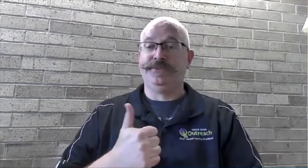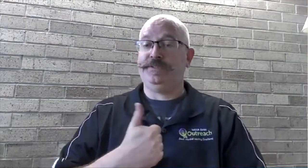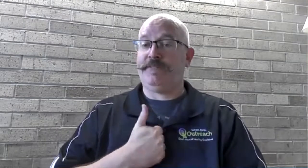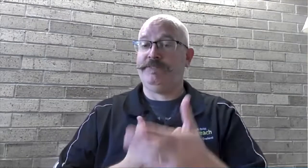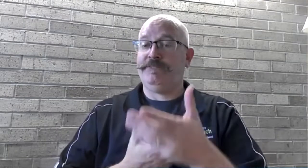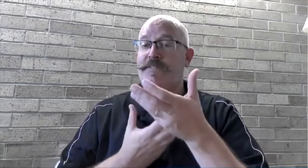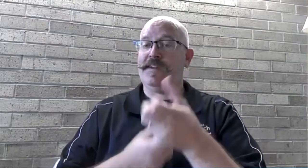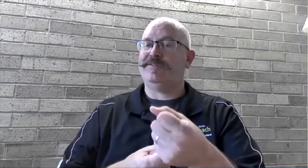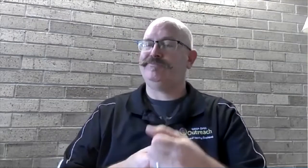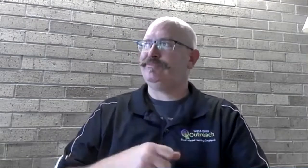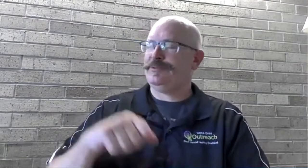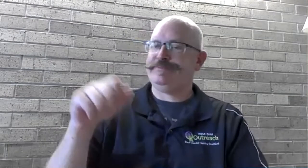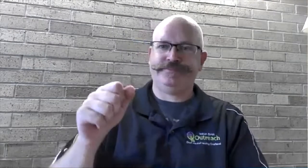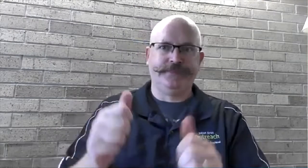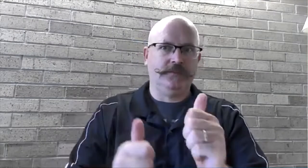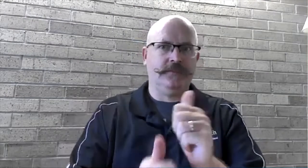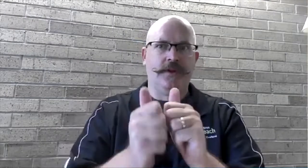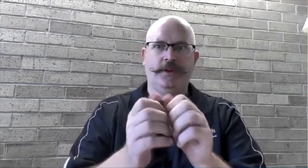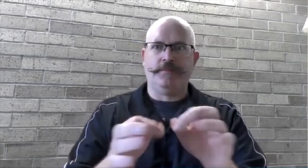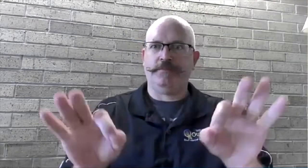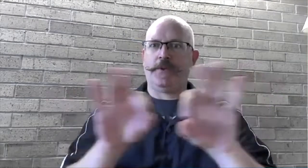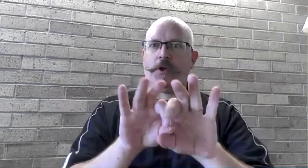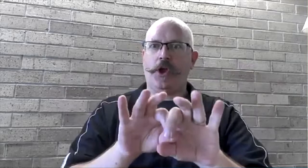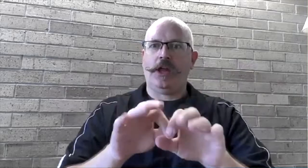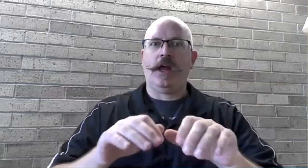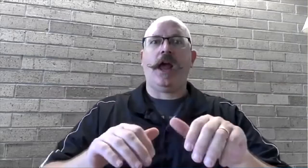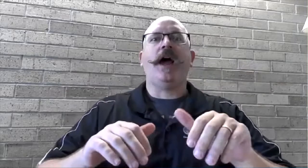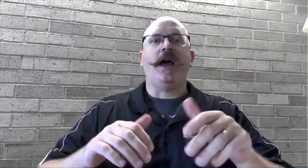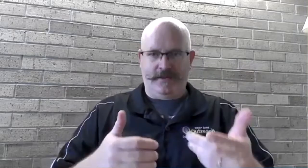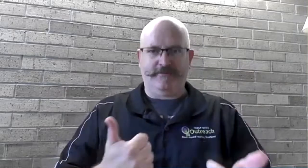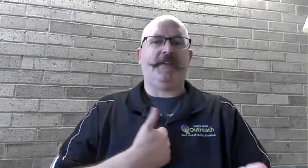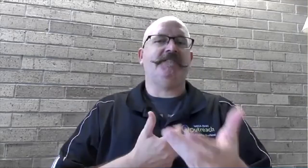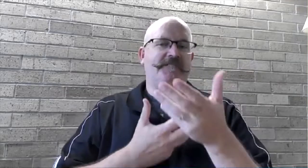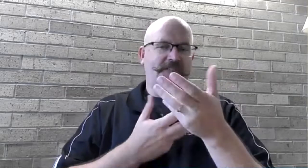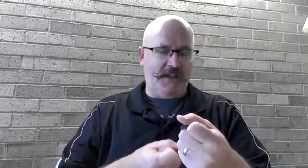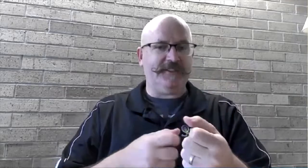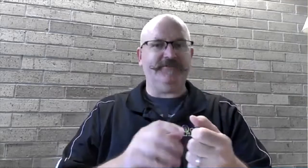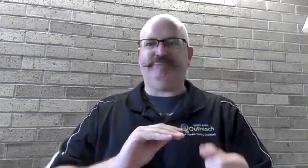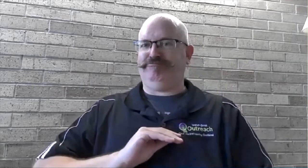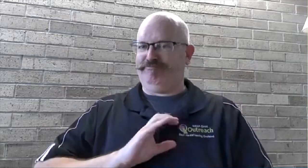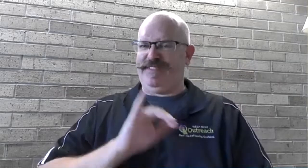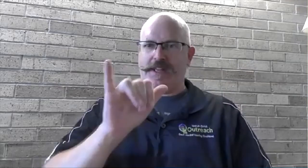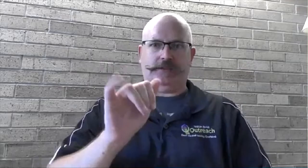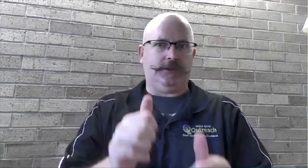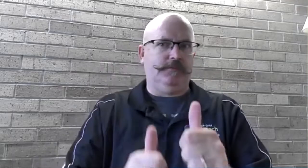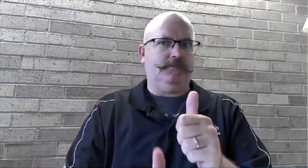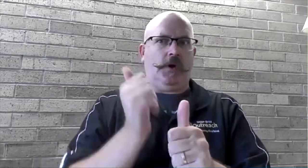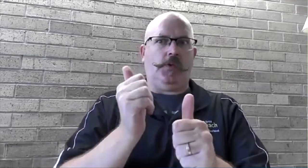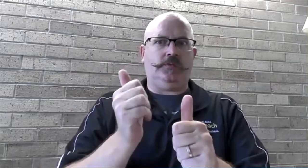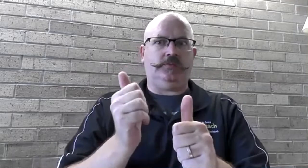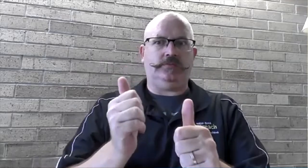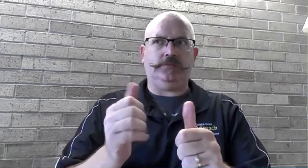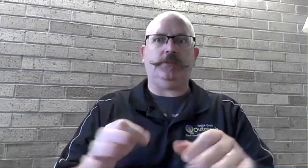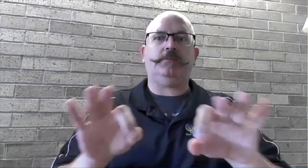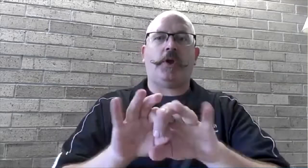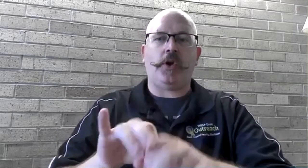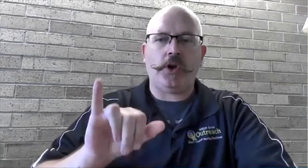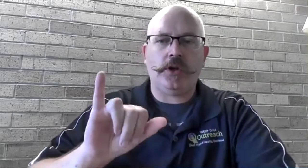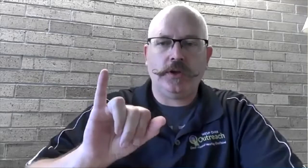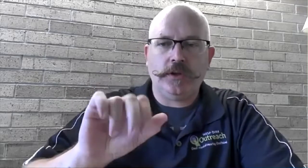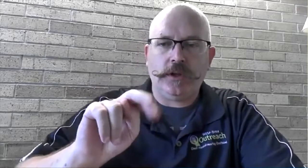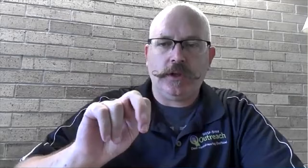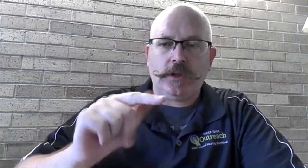(Scott) Yes, self-confidence, I think, is one of the most important aspects to have in a personality.